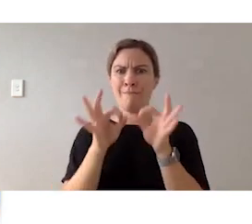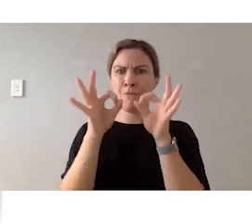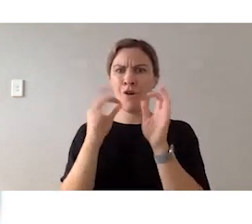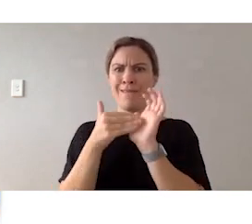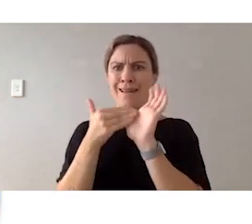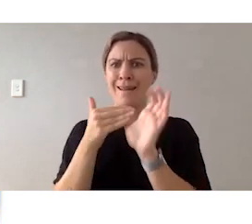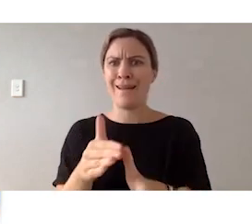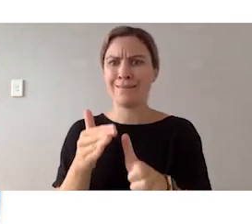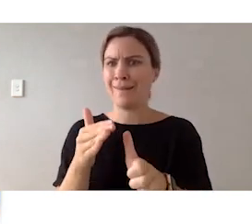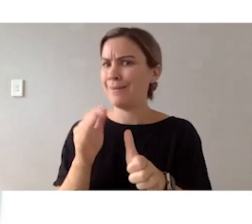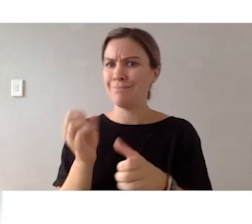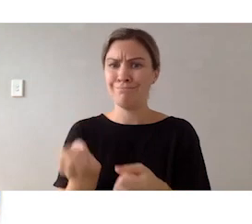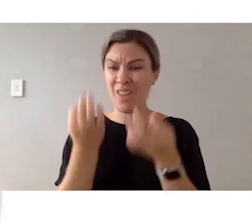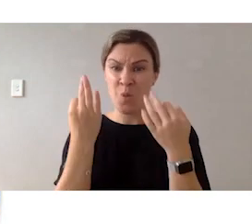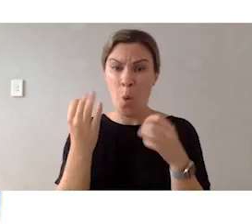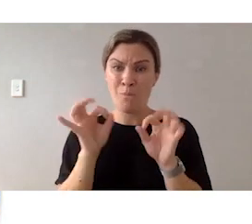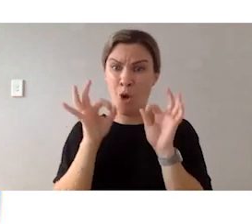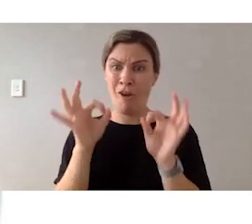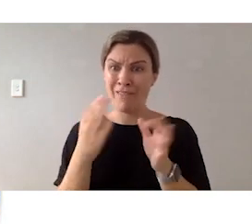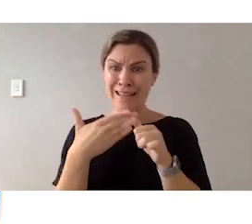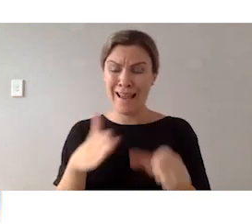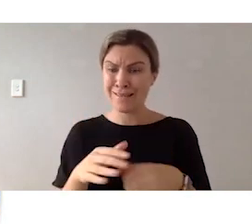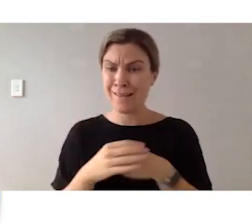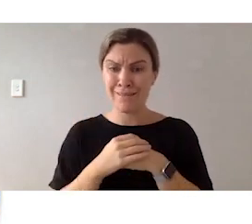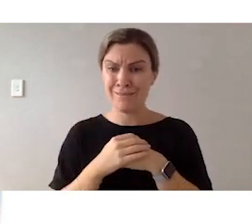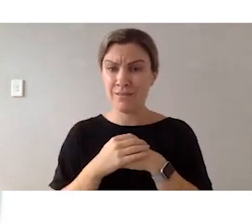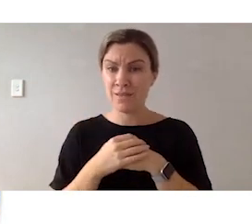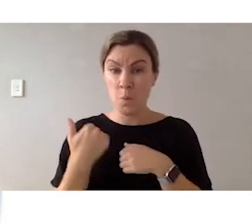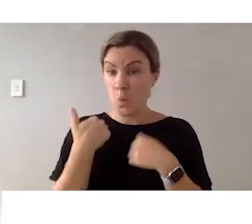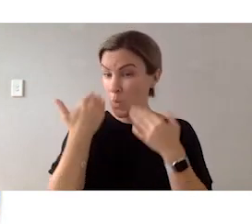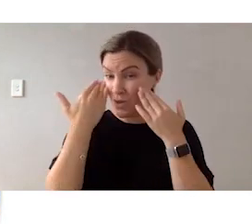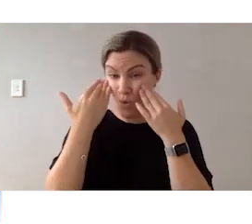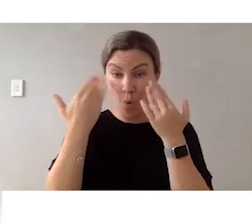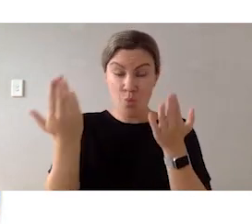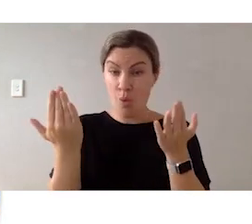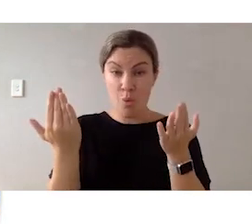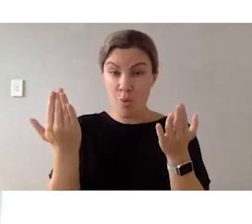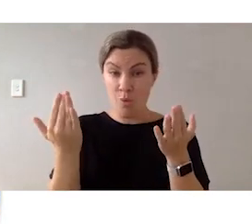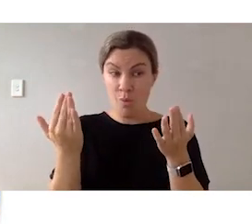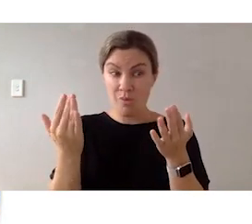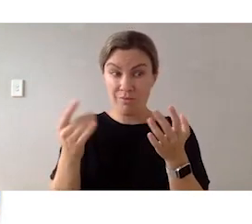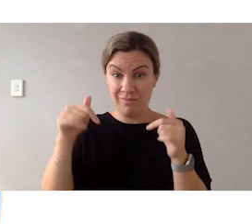there isn't one. There is no panacea for this terrible economic challenge